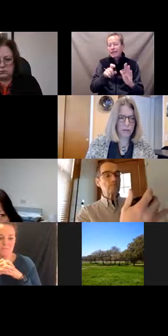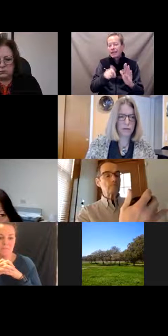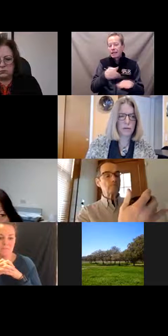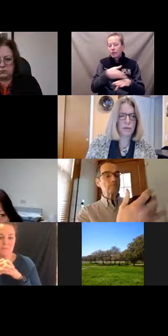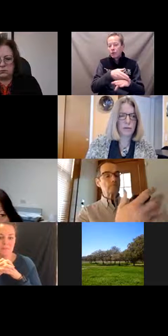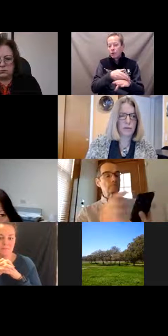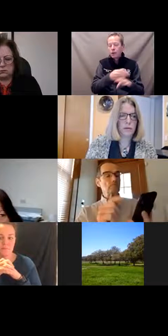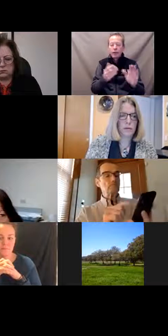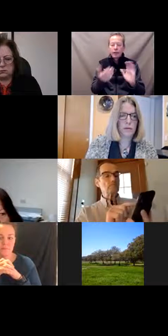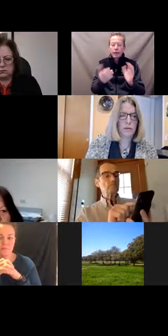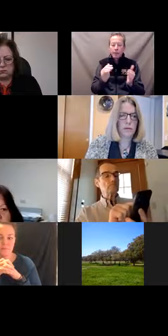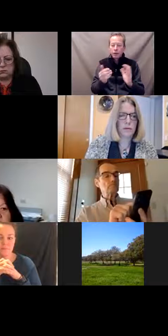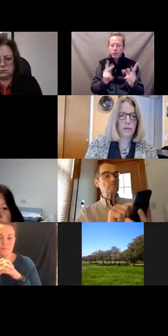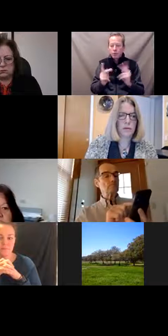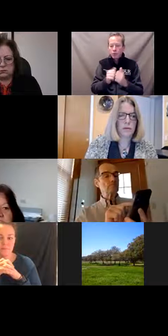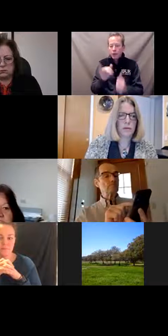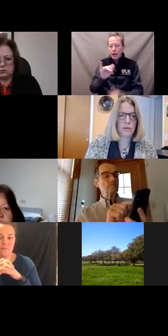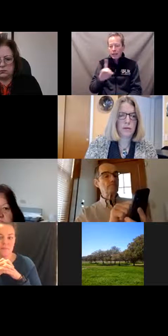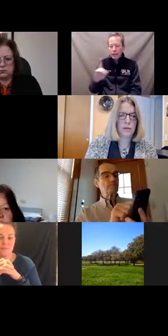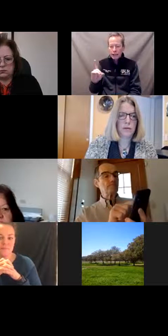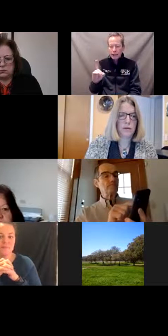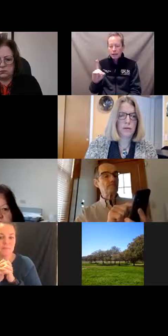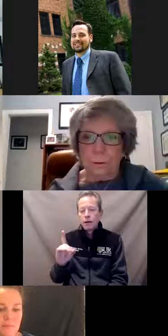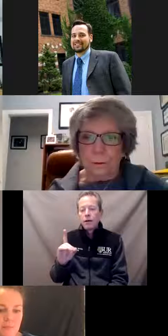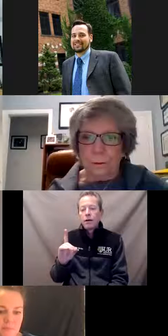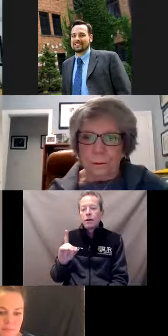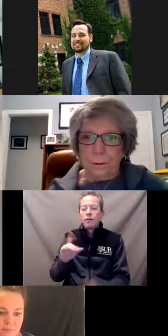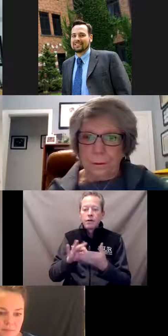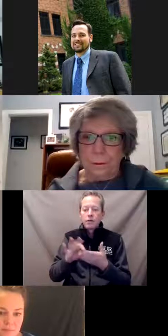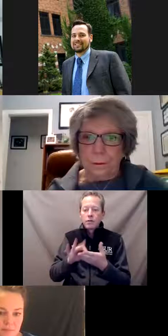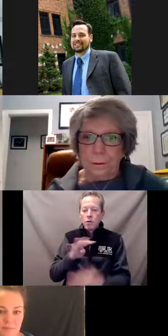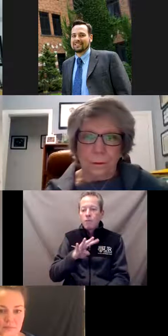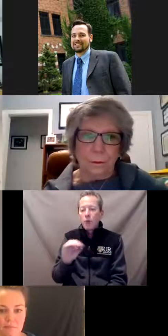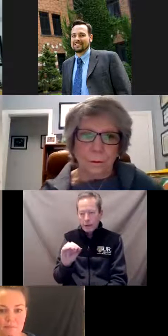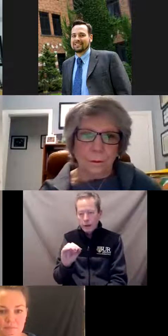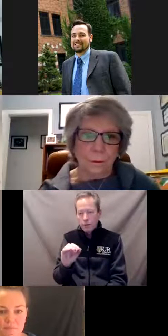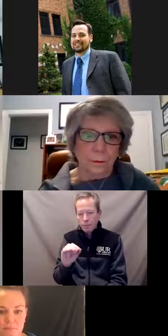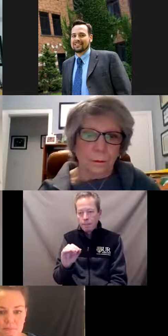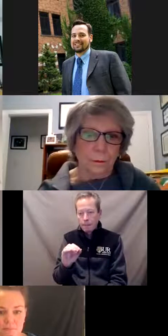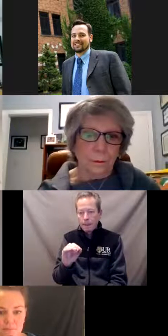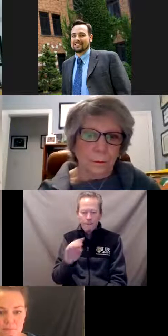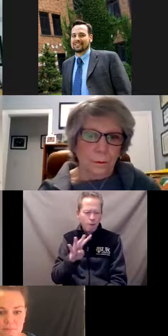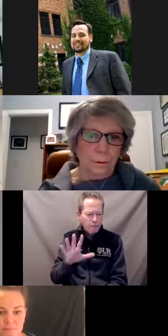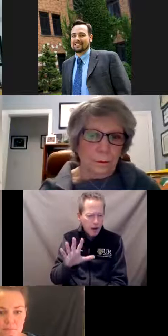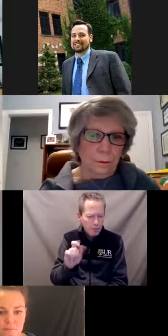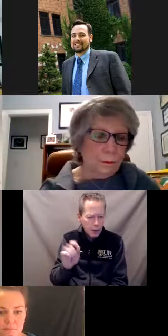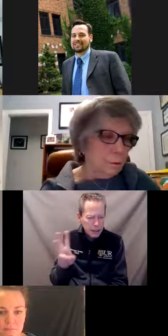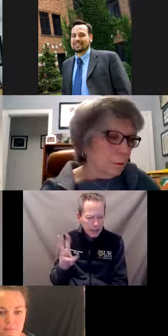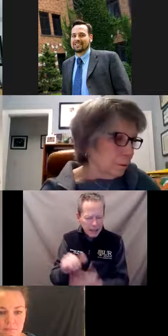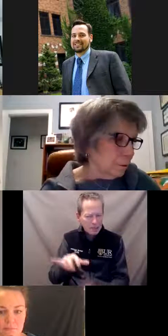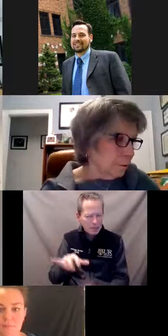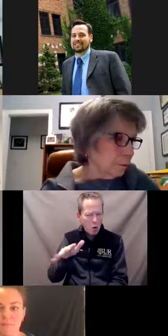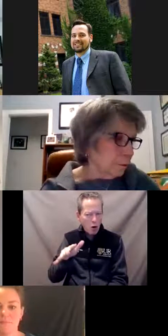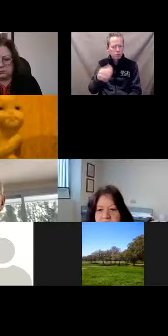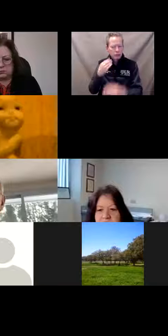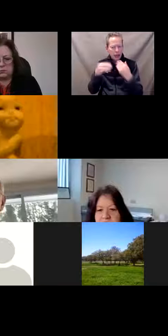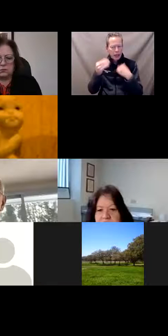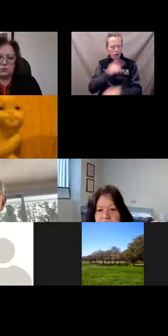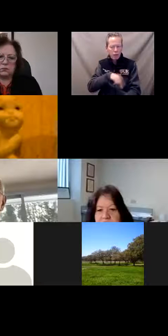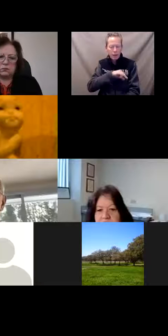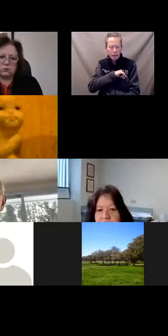to people with intellectual disabilities, the score of 45.6 is “poor diet quality”. Next slide.